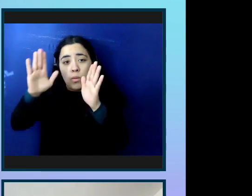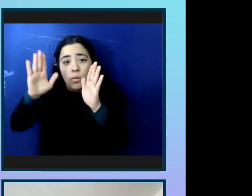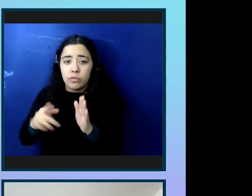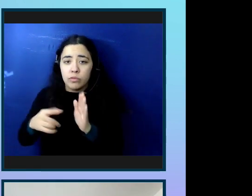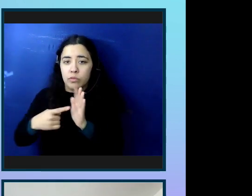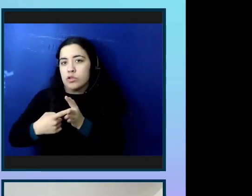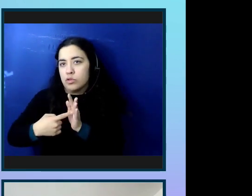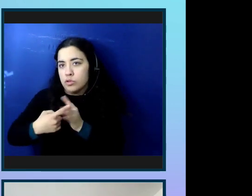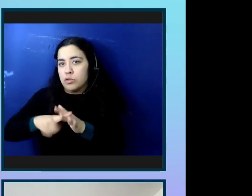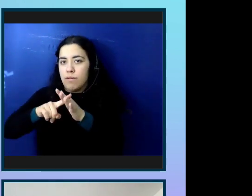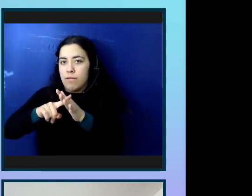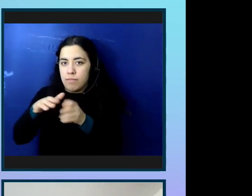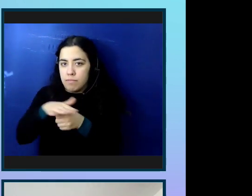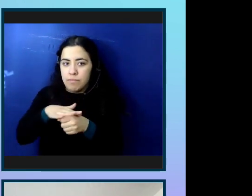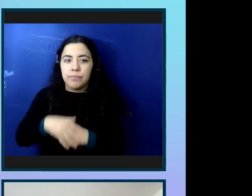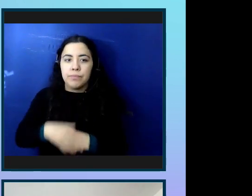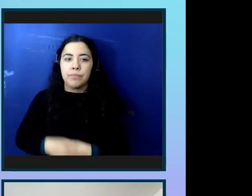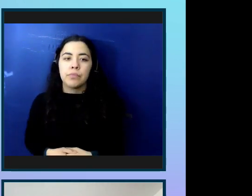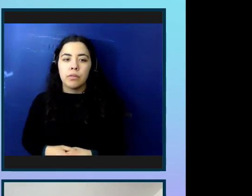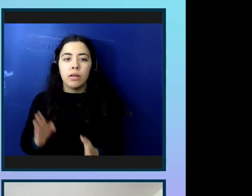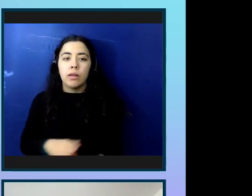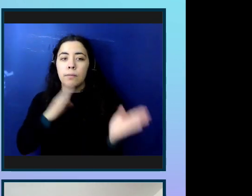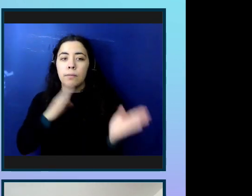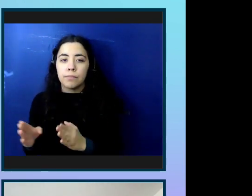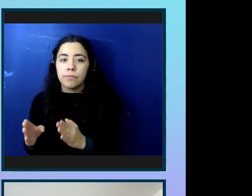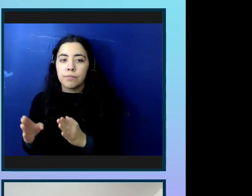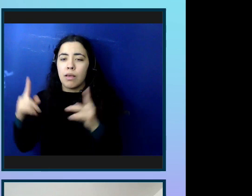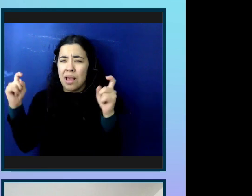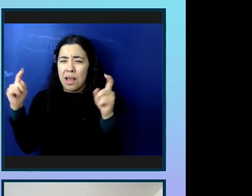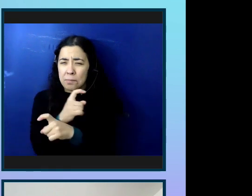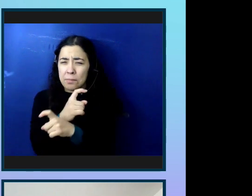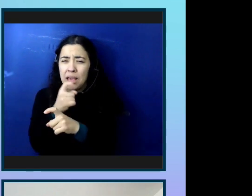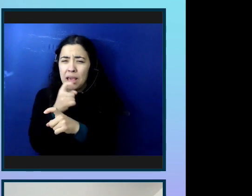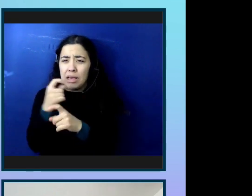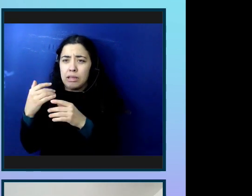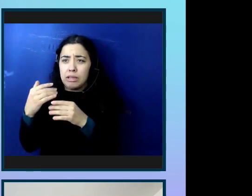Dividing complex tasks into shorter and easier steps is also a great thing to do.